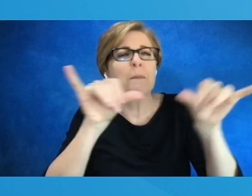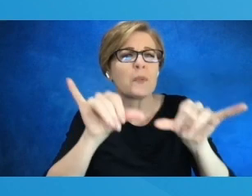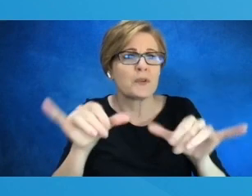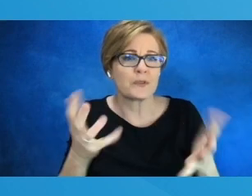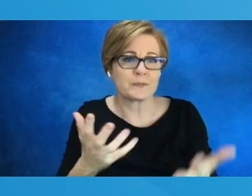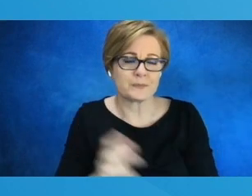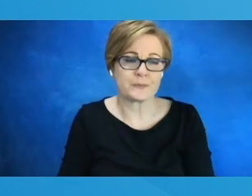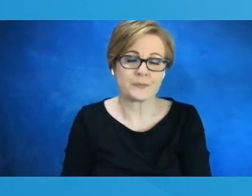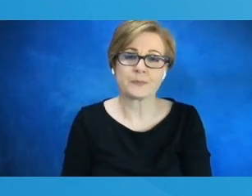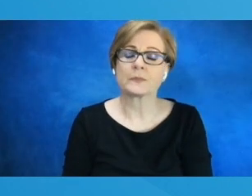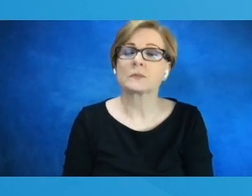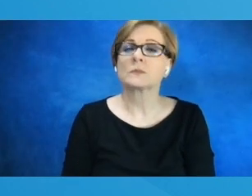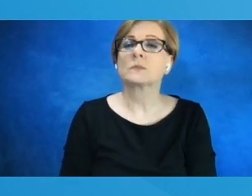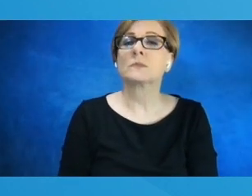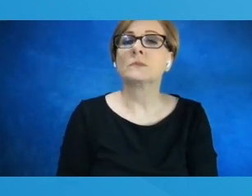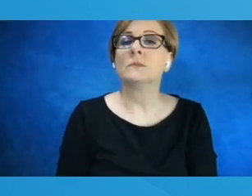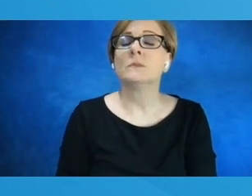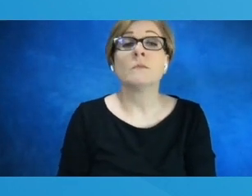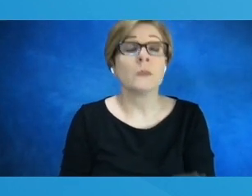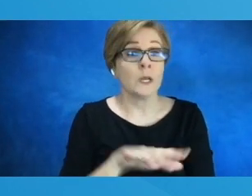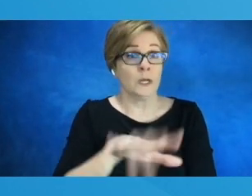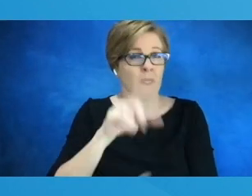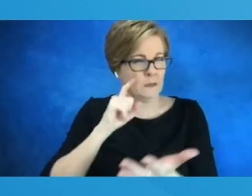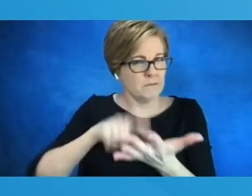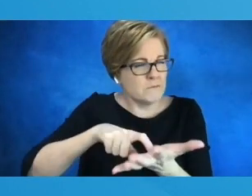And as you notice similarities, please share them in the chat.